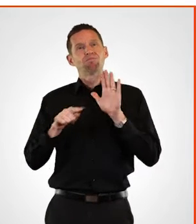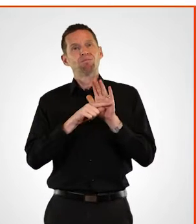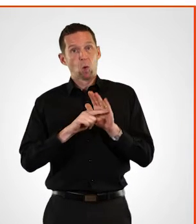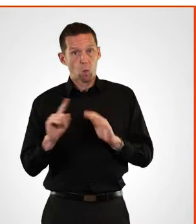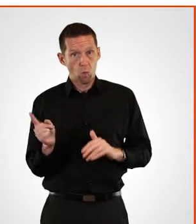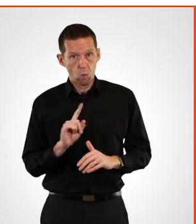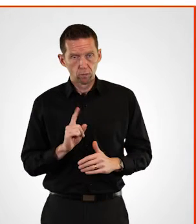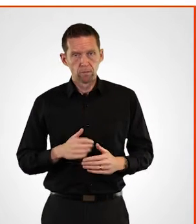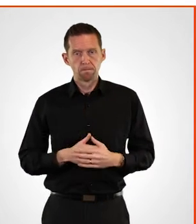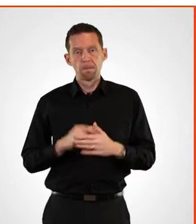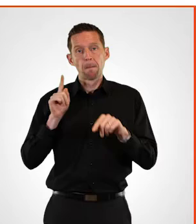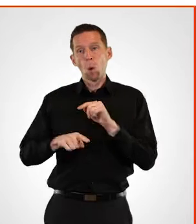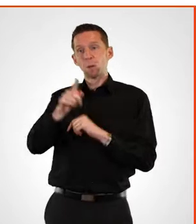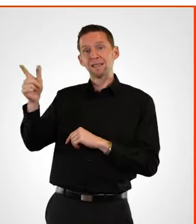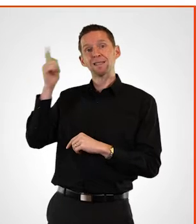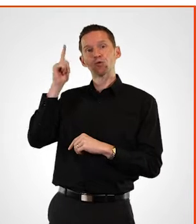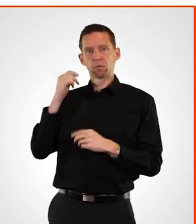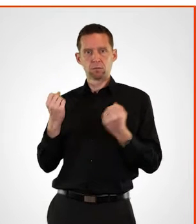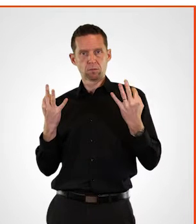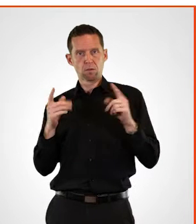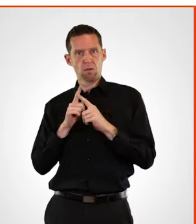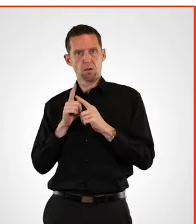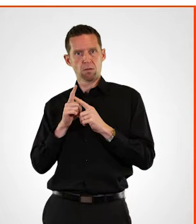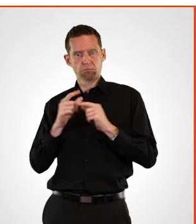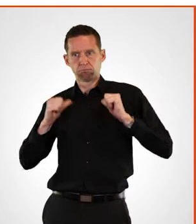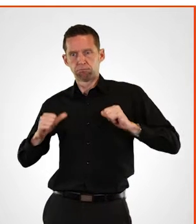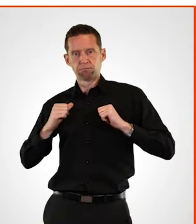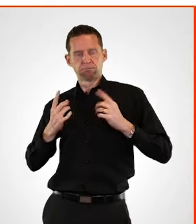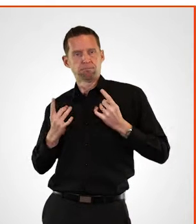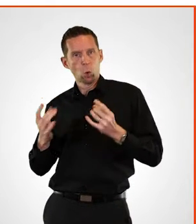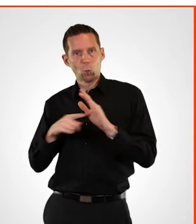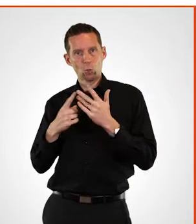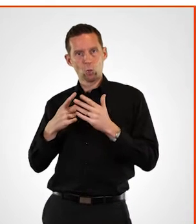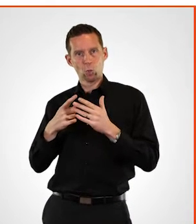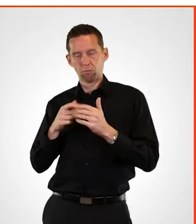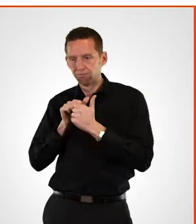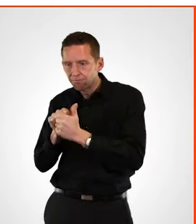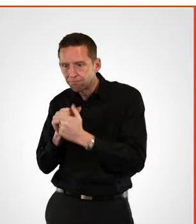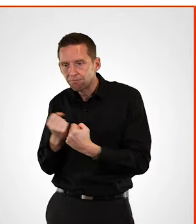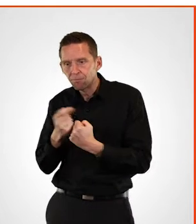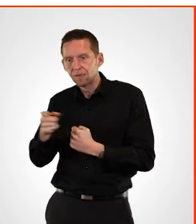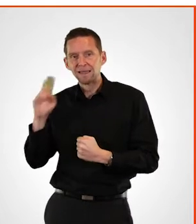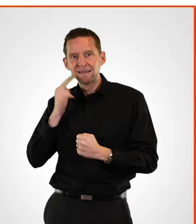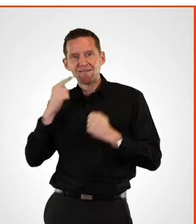is that most teachers are not prepared to work with this population.